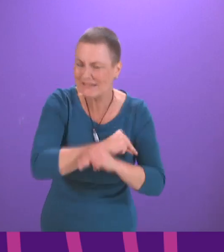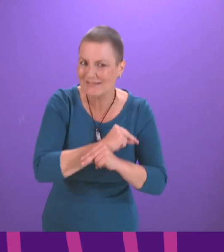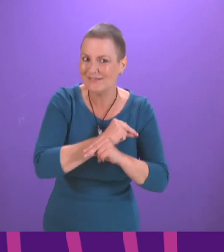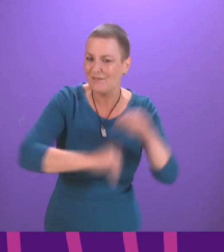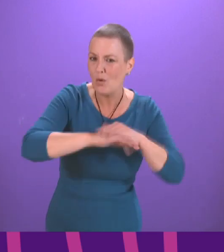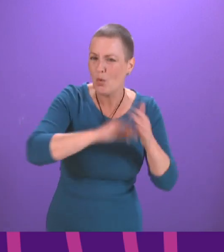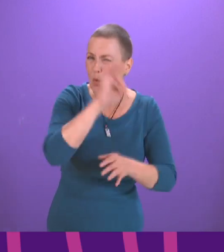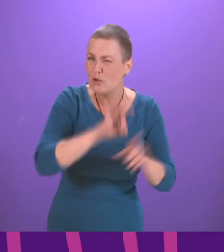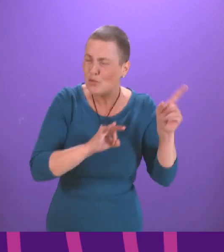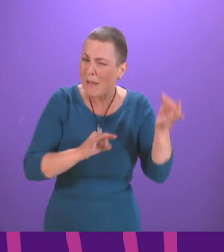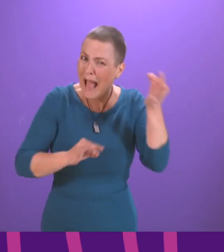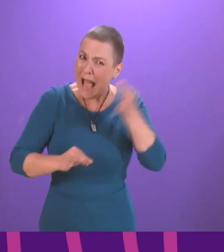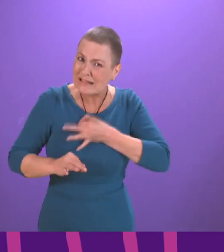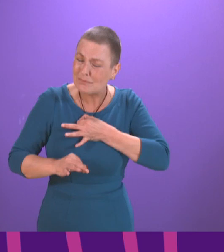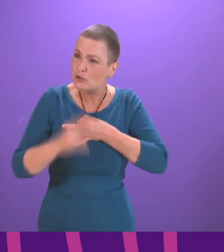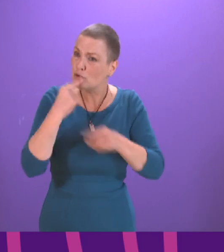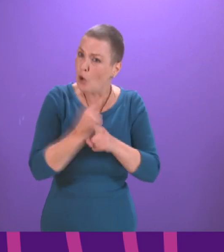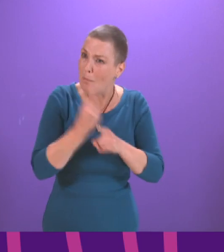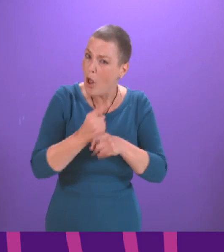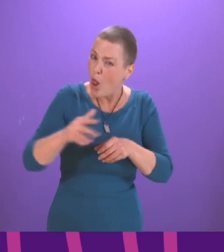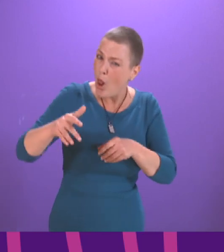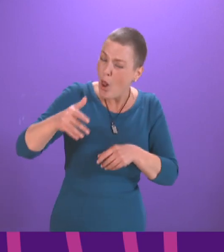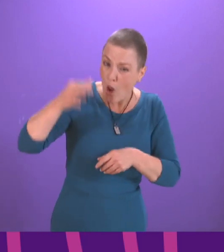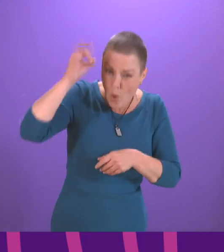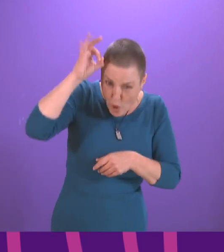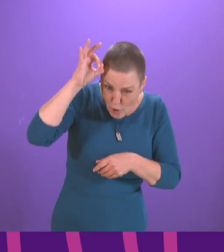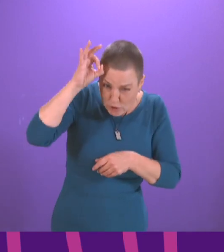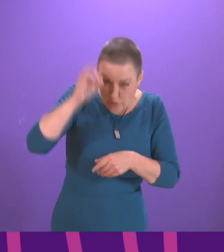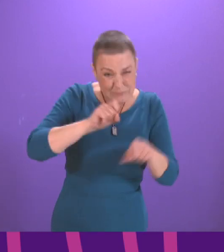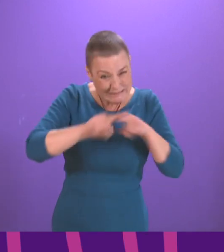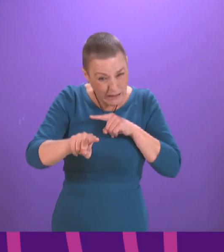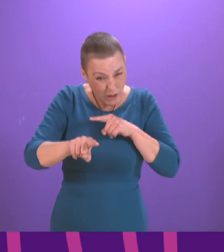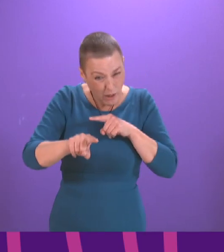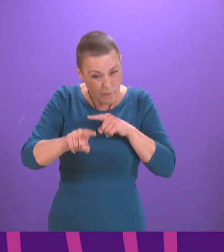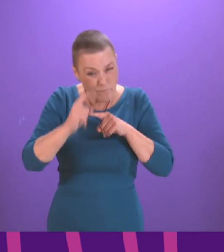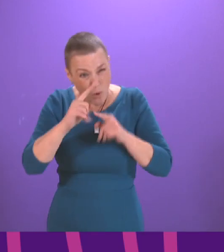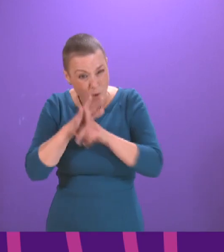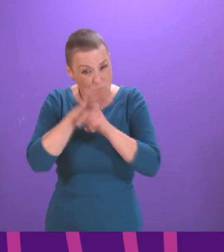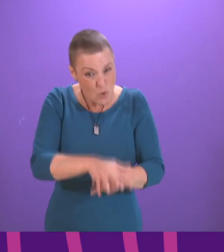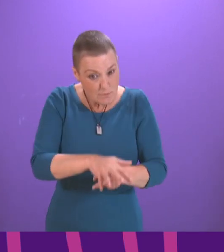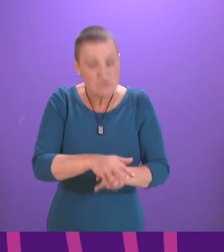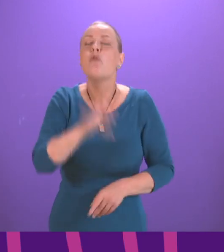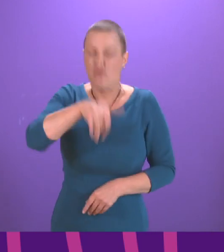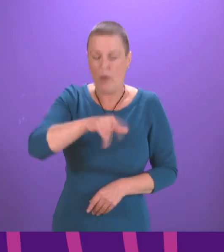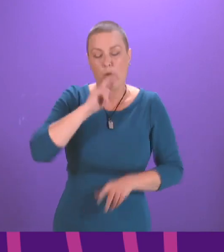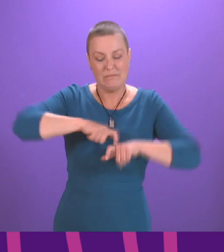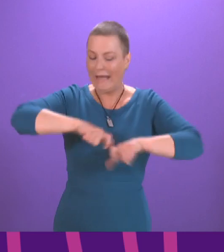Harvie for that. If he was asking me about support for local authorities over and above that scheme, particularly for enforcement, we will continue to discuss that with local